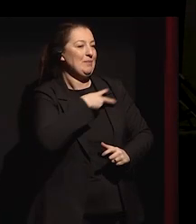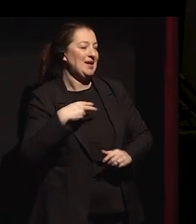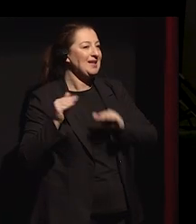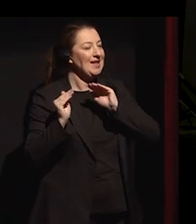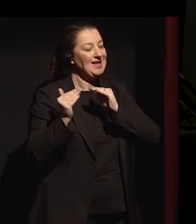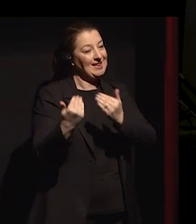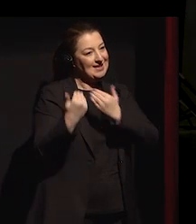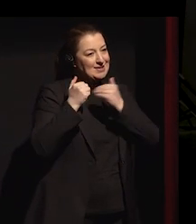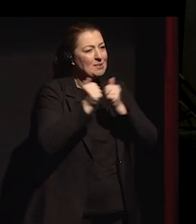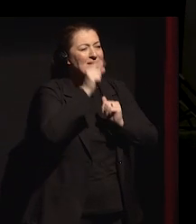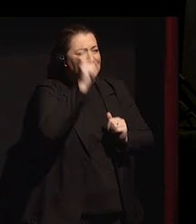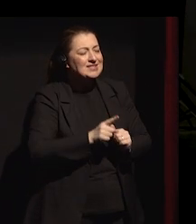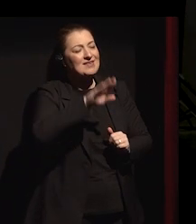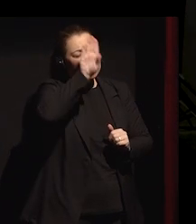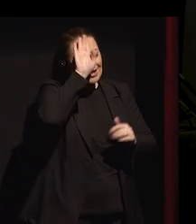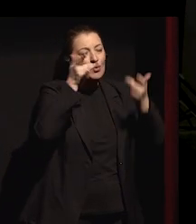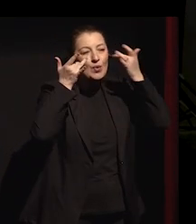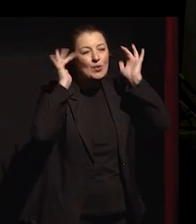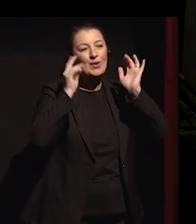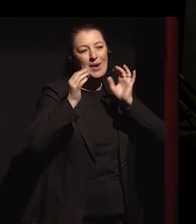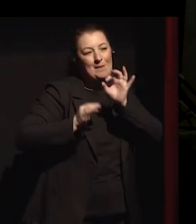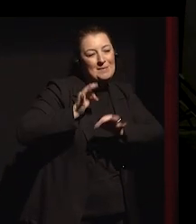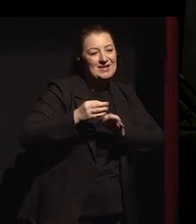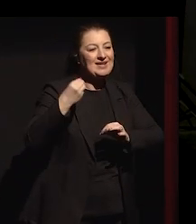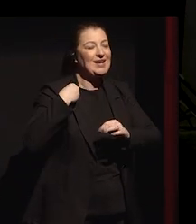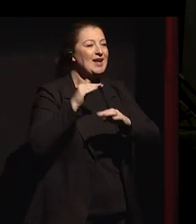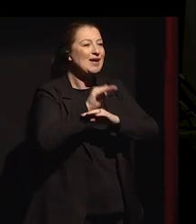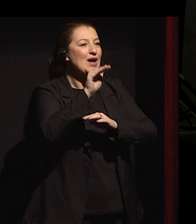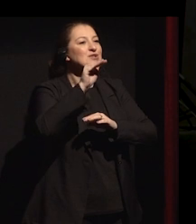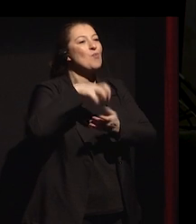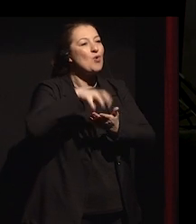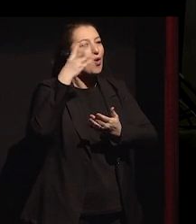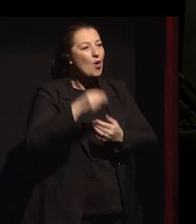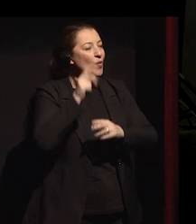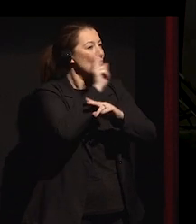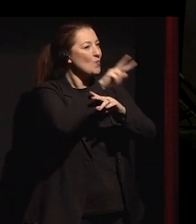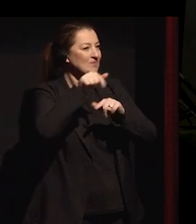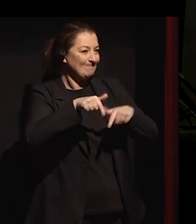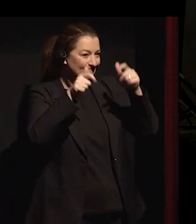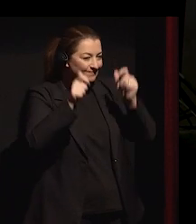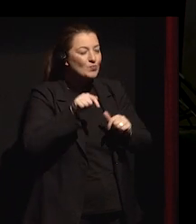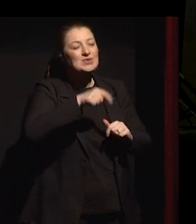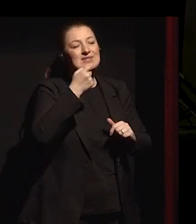This year, the festival will take place for the first time at the Museum Gazhane, a living cultural heritage of Istanbul.